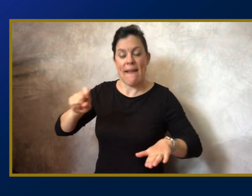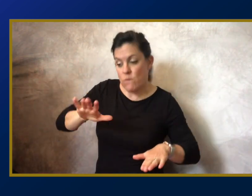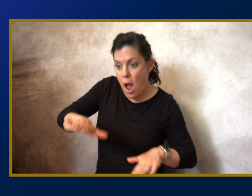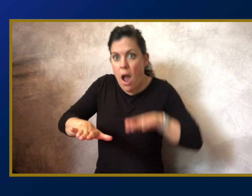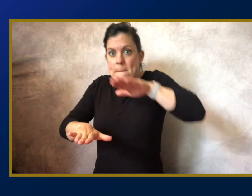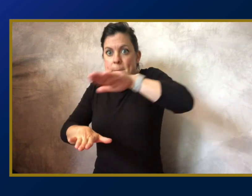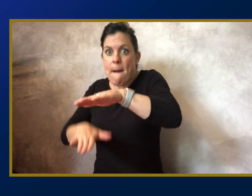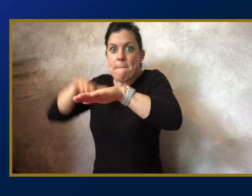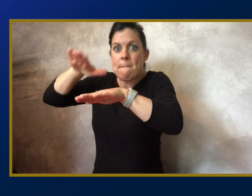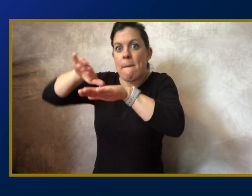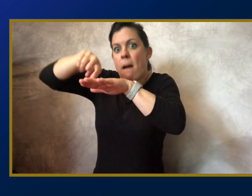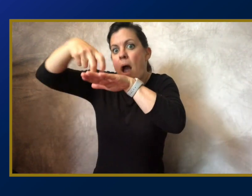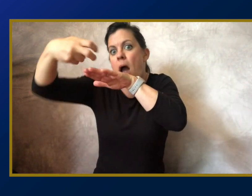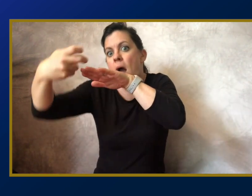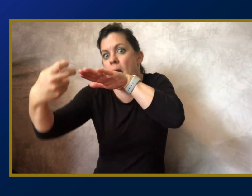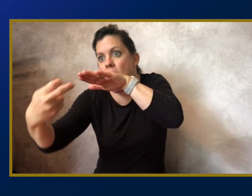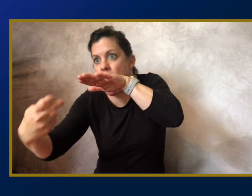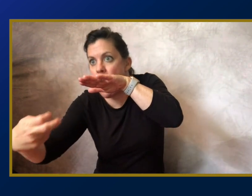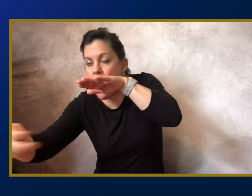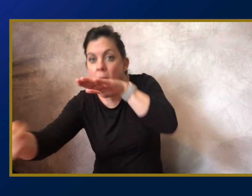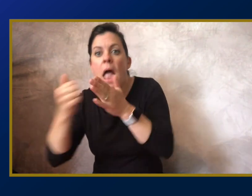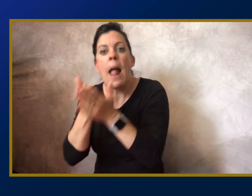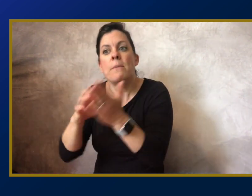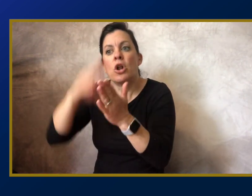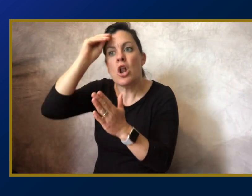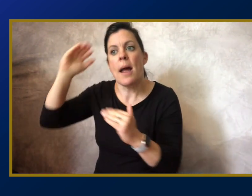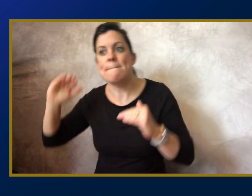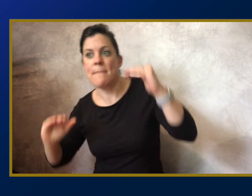and down pillows because they have to crawl, literally, crawl up and over the pillow and